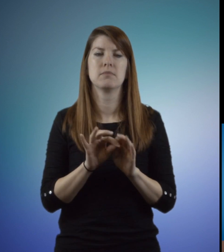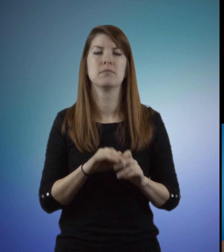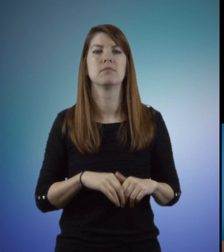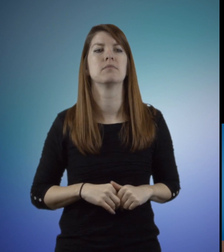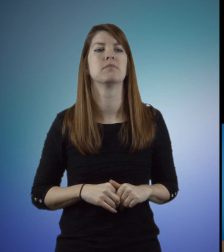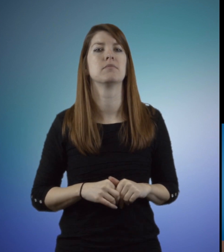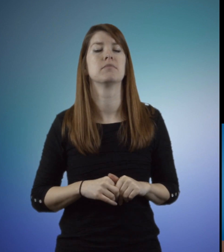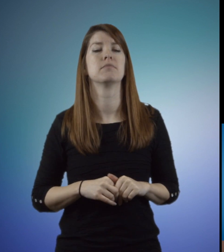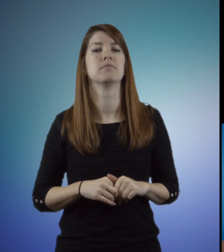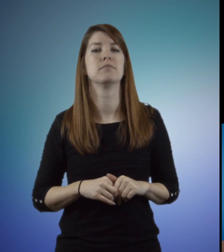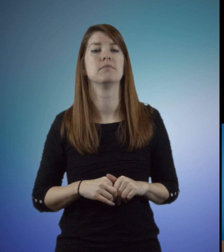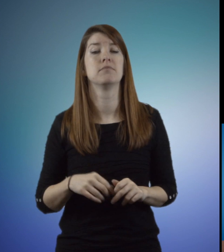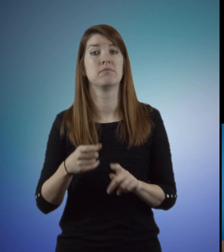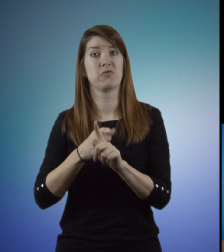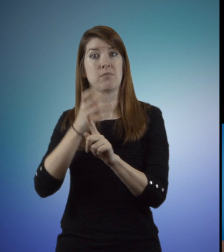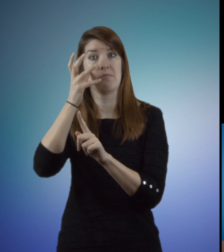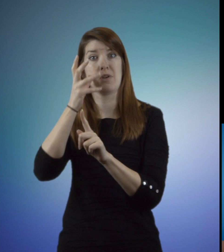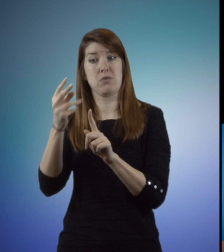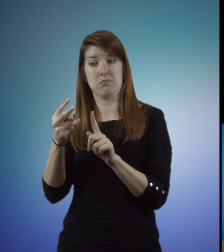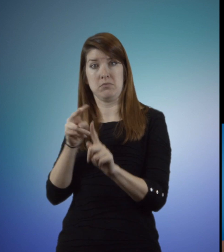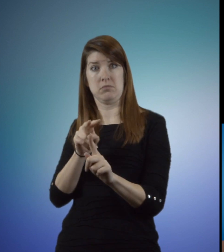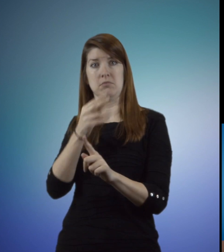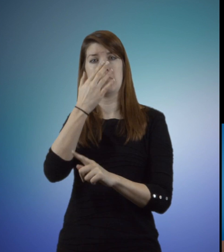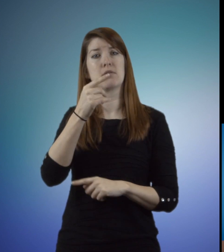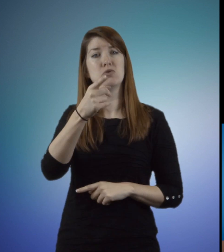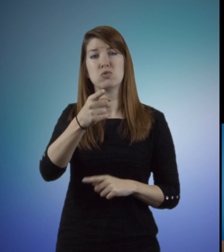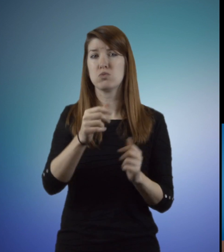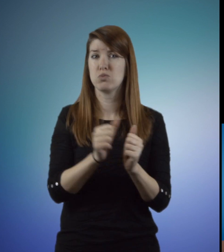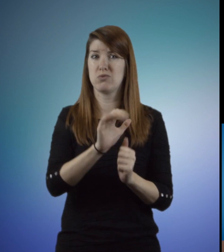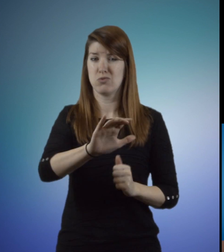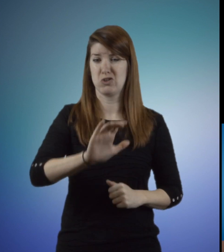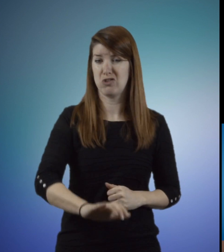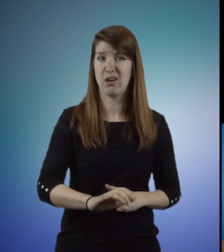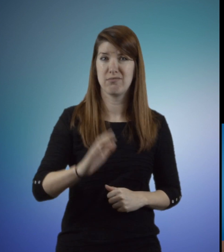From a parent perspective, because you're with your child that entire time,